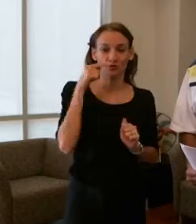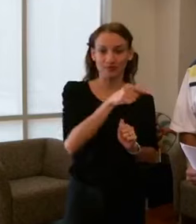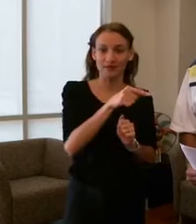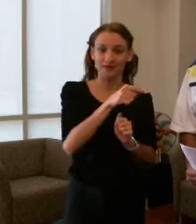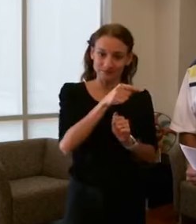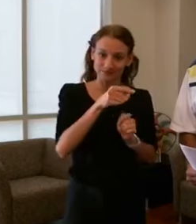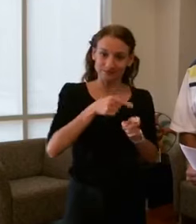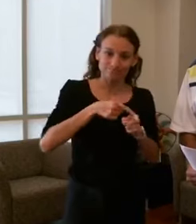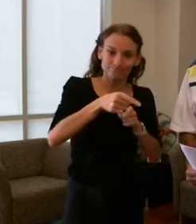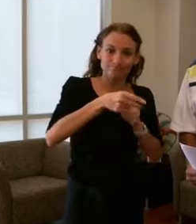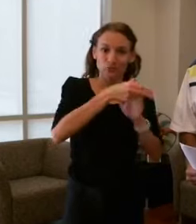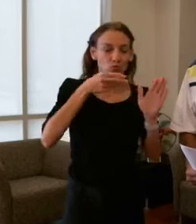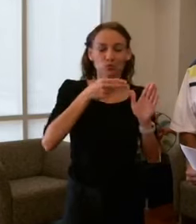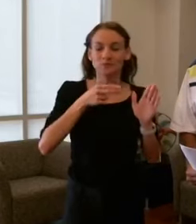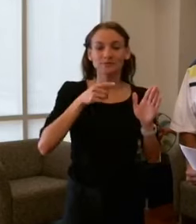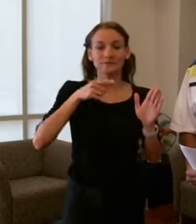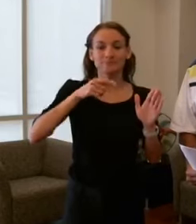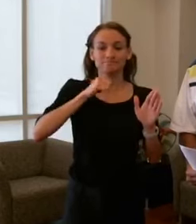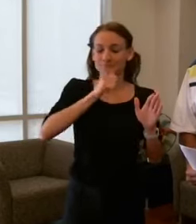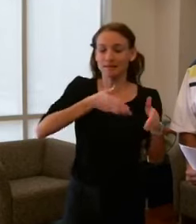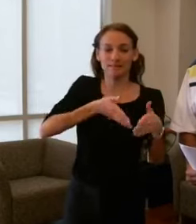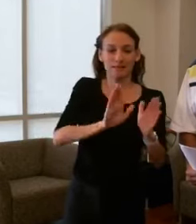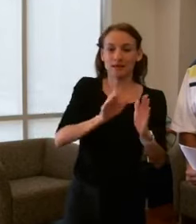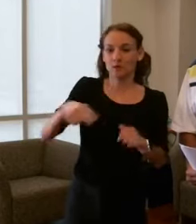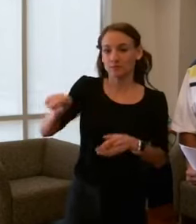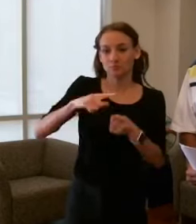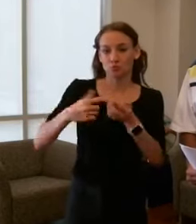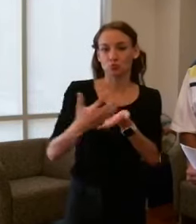and would not allow a student with a disability to earn that endorsement.